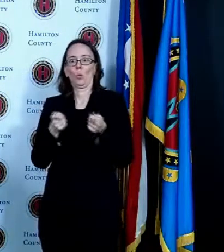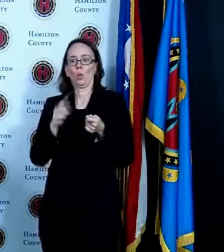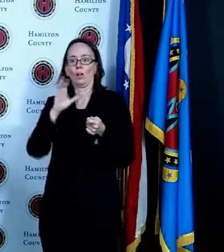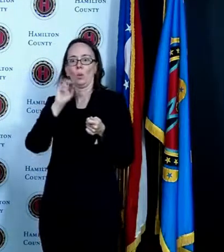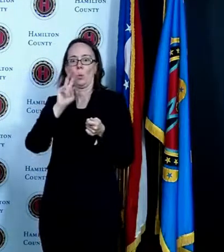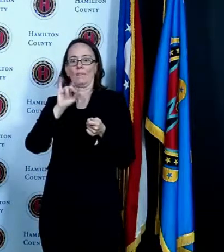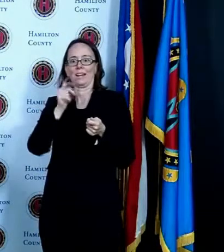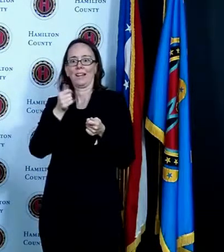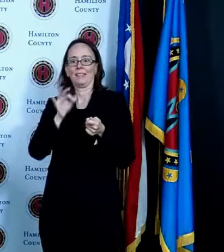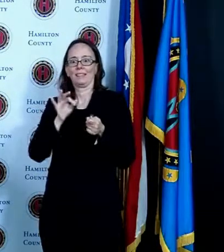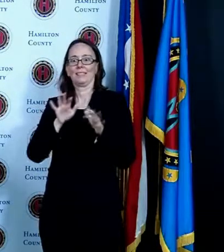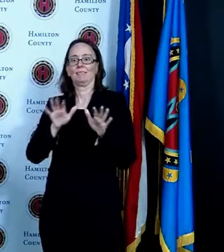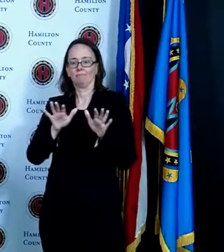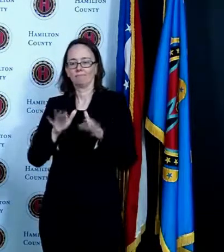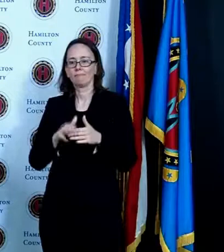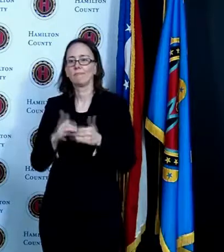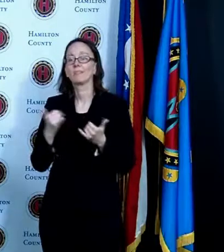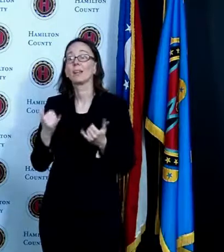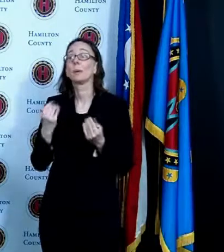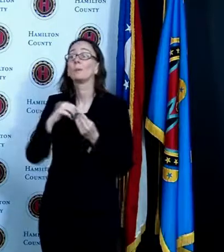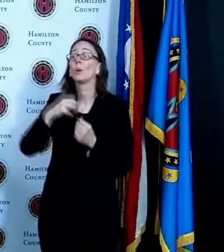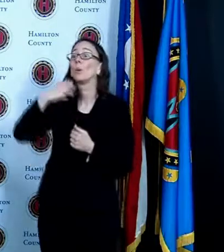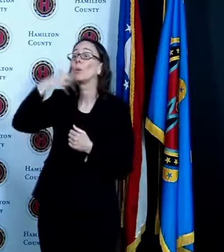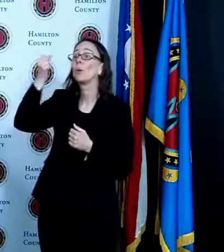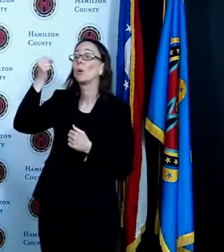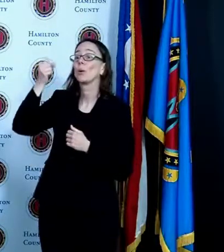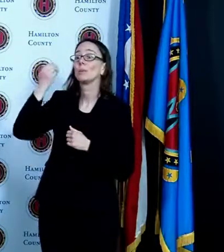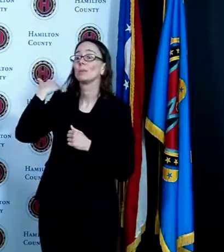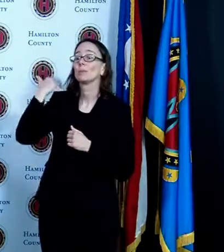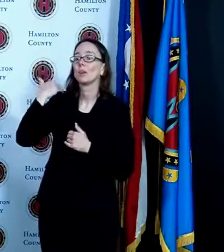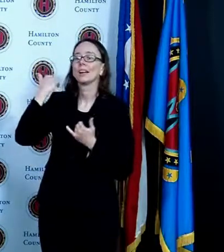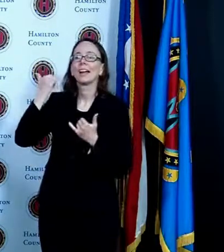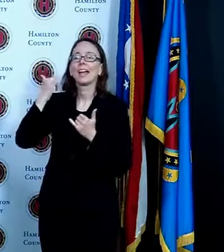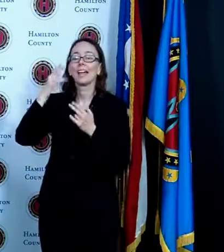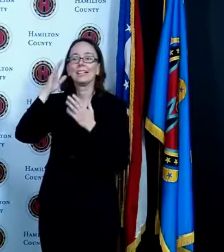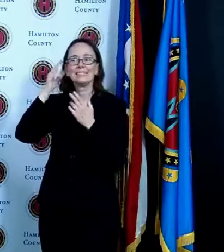with Covid tests coming back positive and we know Covid is not as deadly for